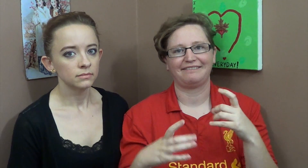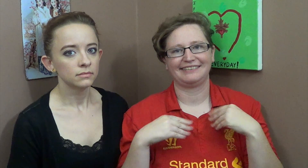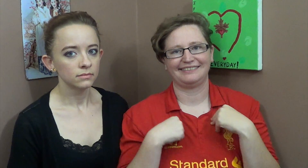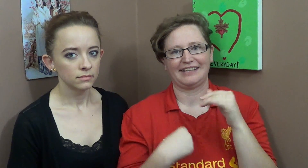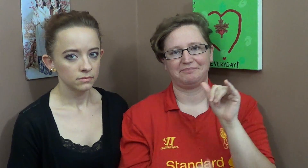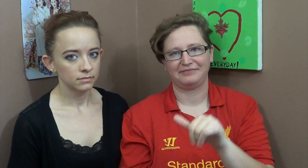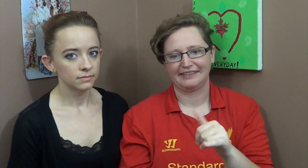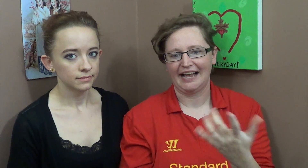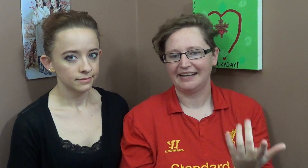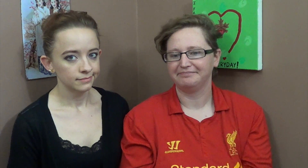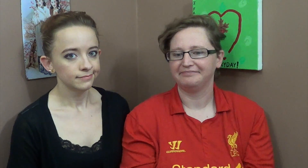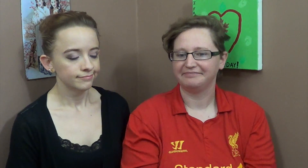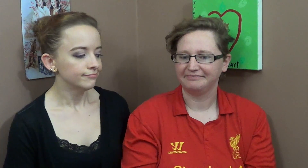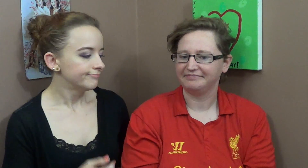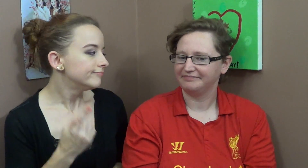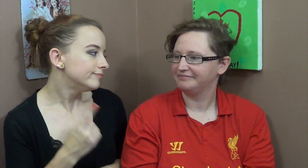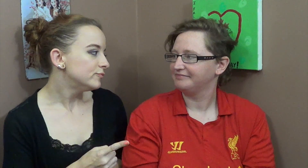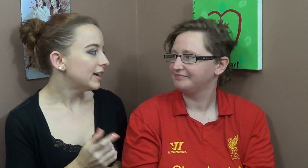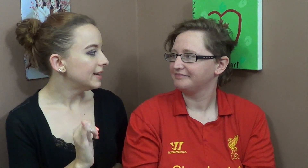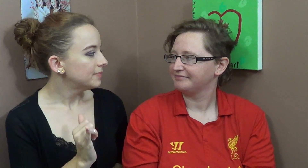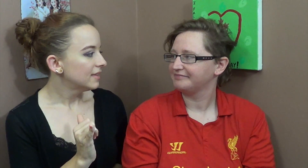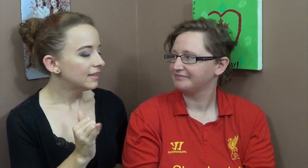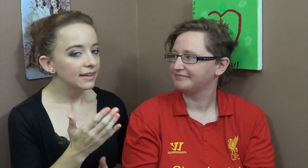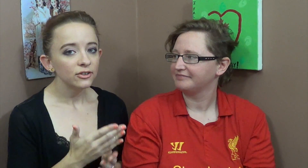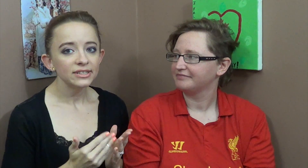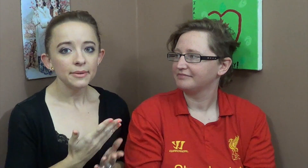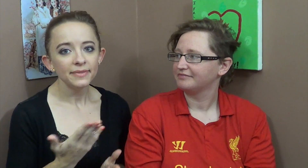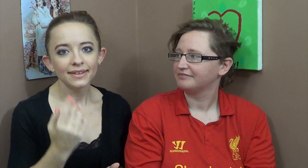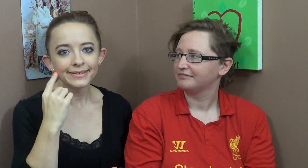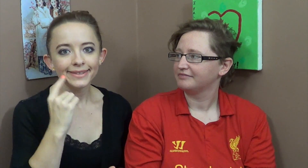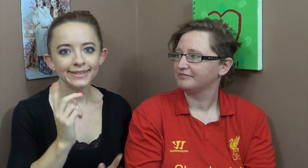and you have to accept that. Right like there are some things